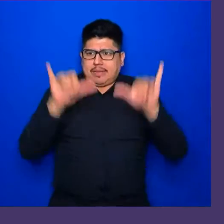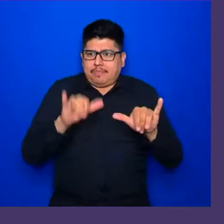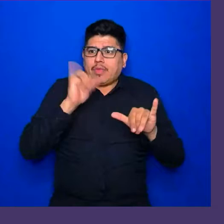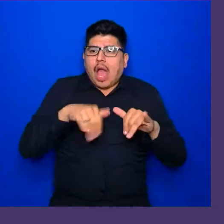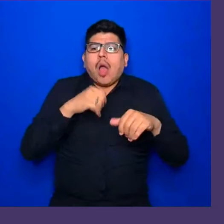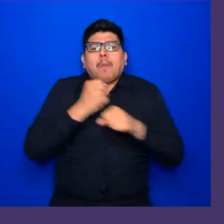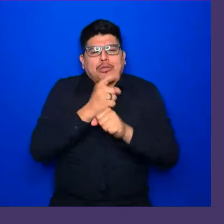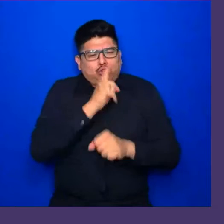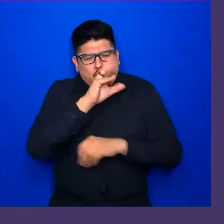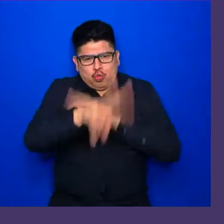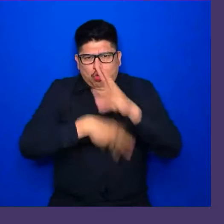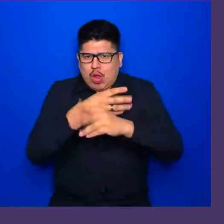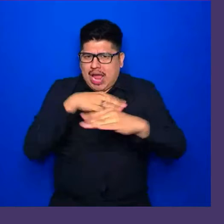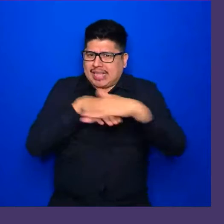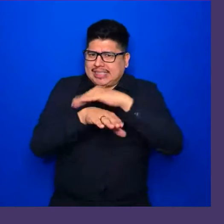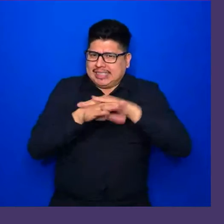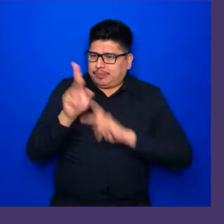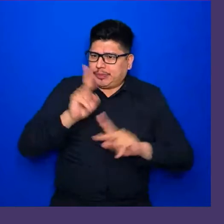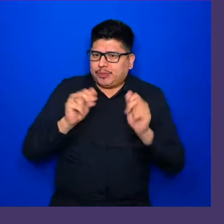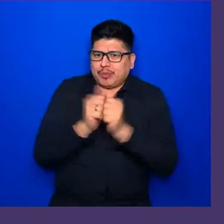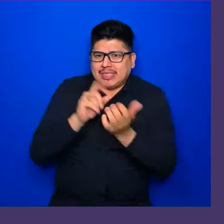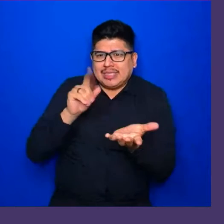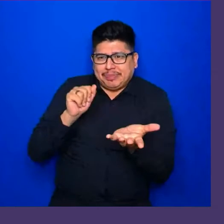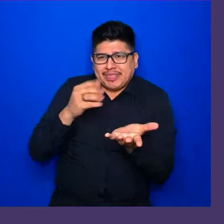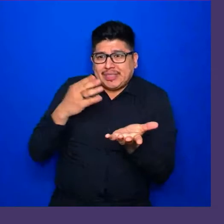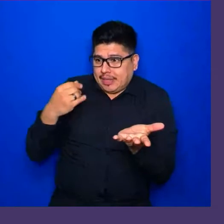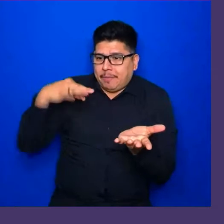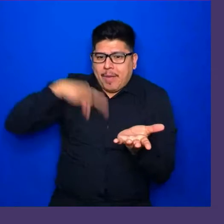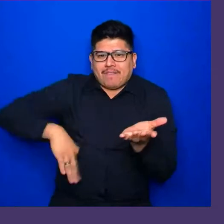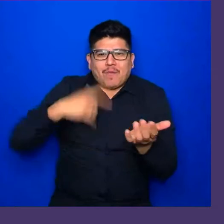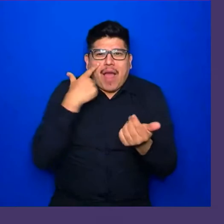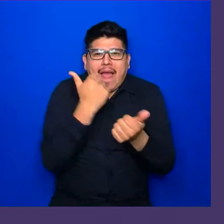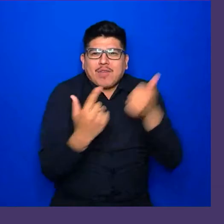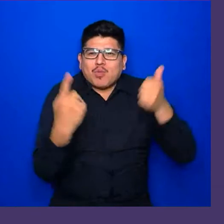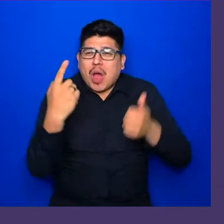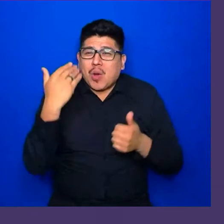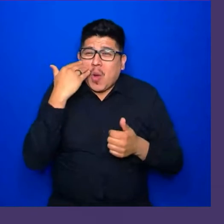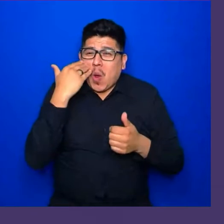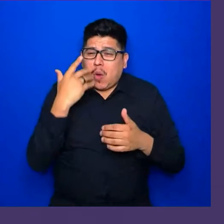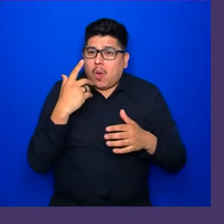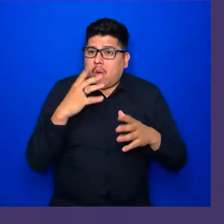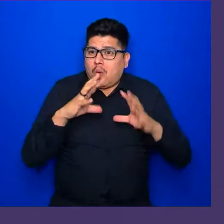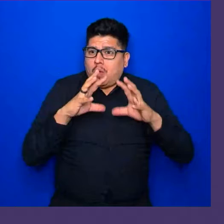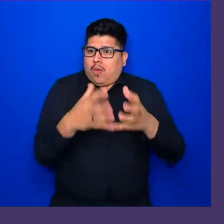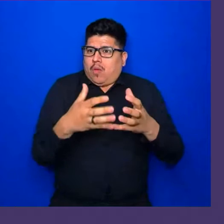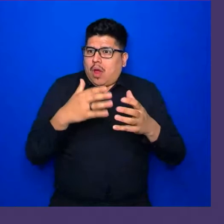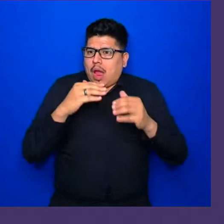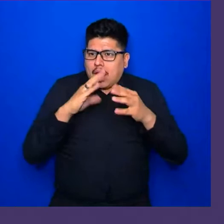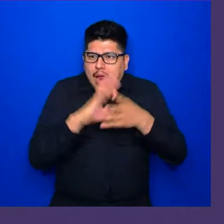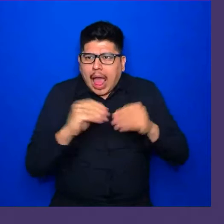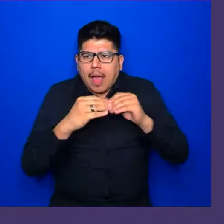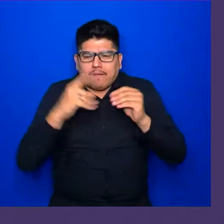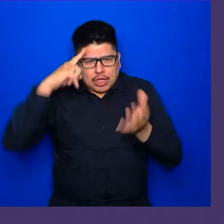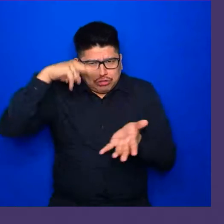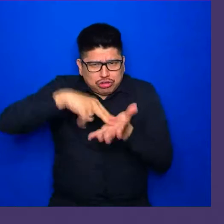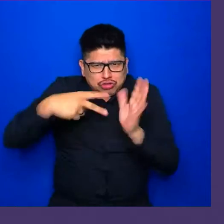How do we really hone in and drive that narrative more intentionally? Rylin Rodgers: I love that. I also am a little bit,